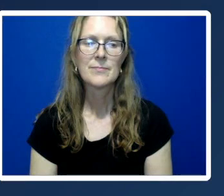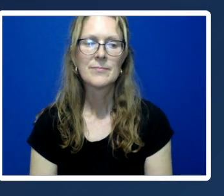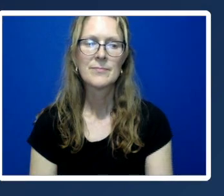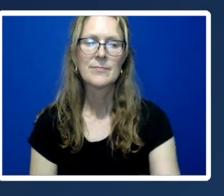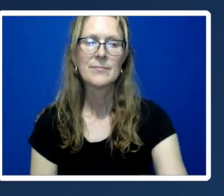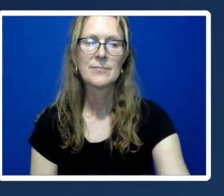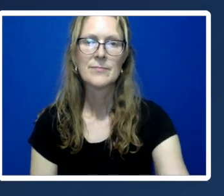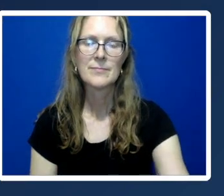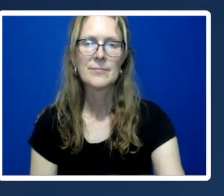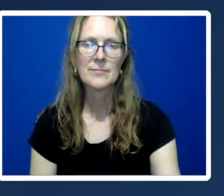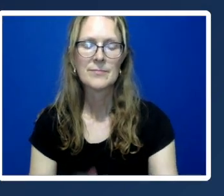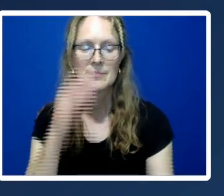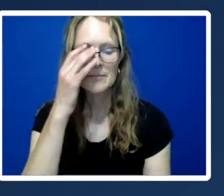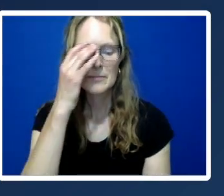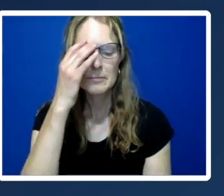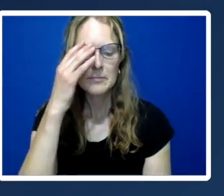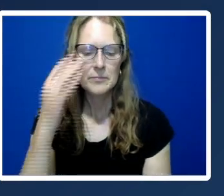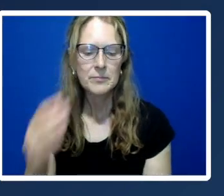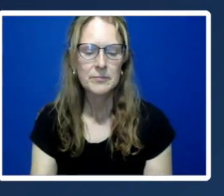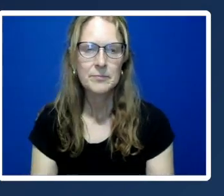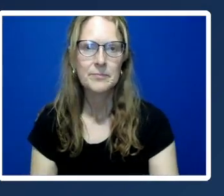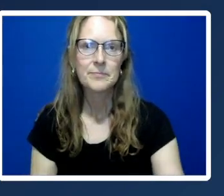Kim Robledo-Diga: Good afternoon, everyone. Welcome